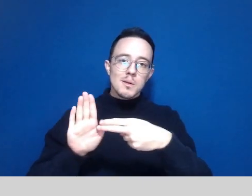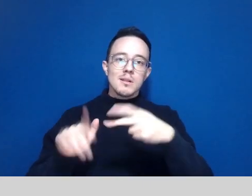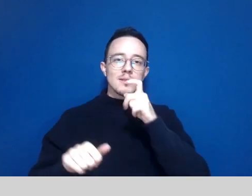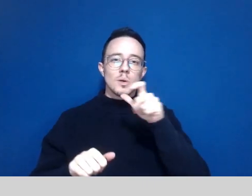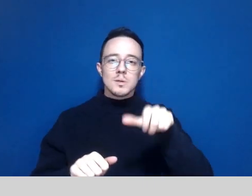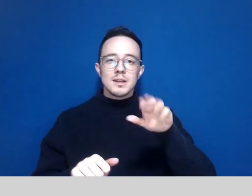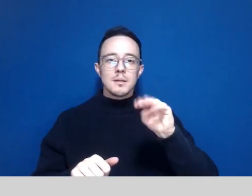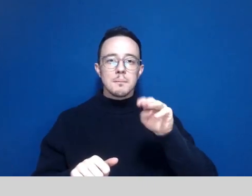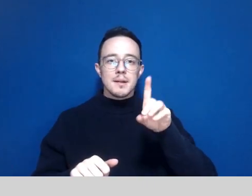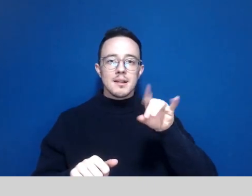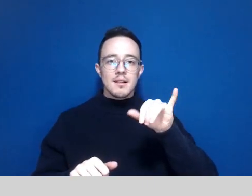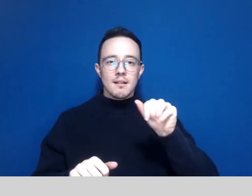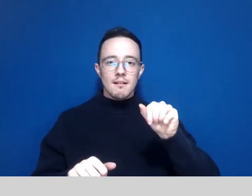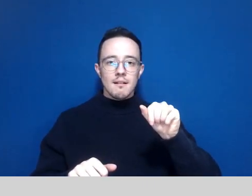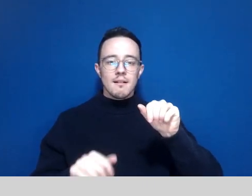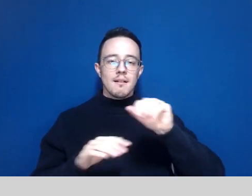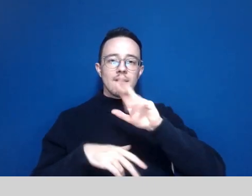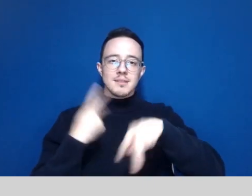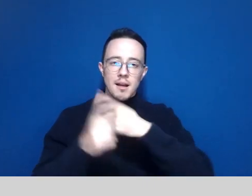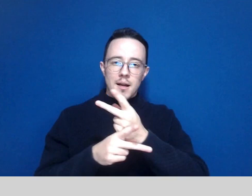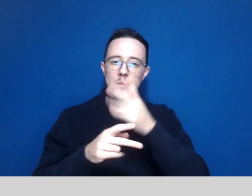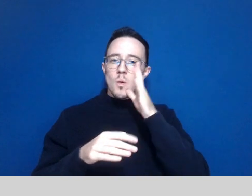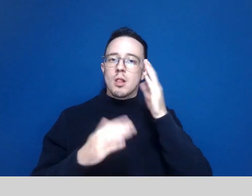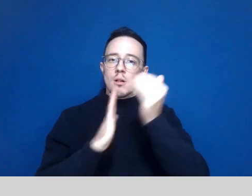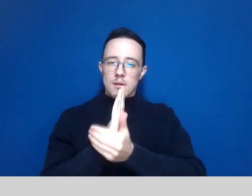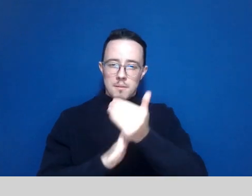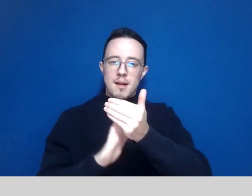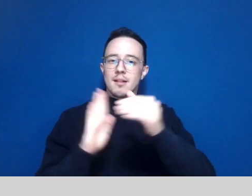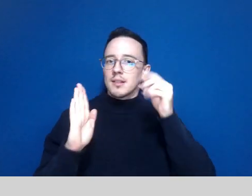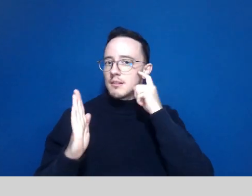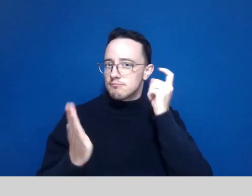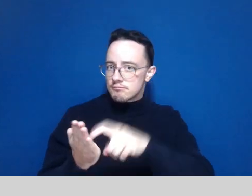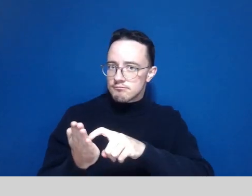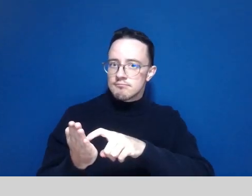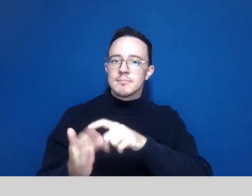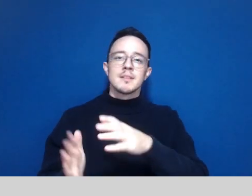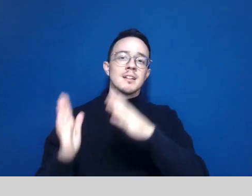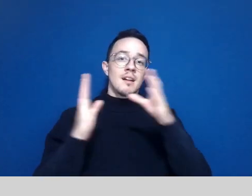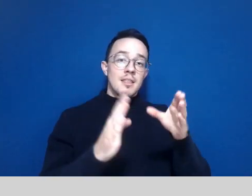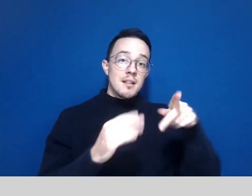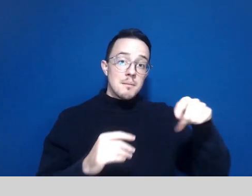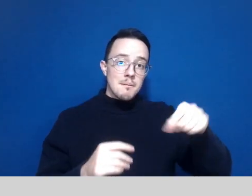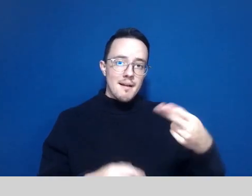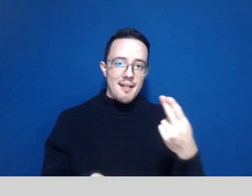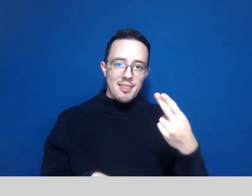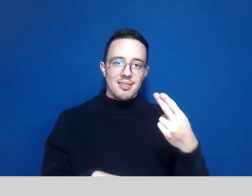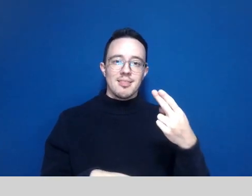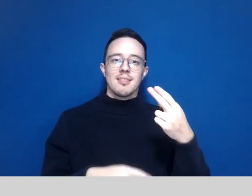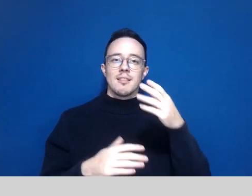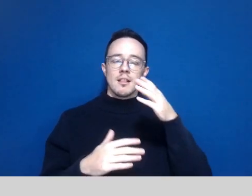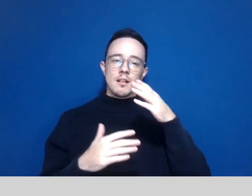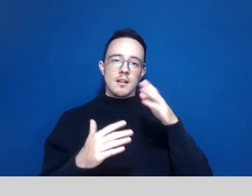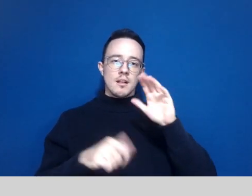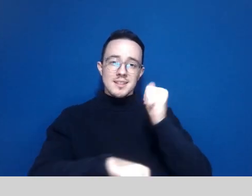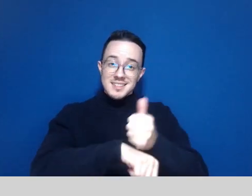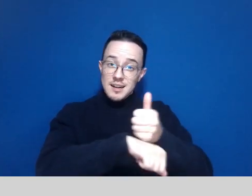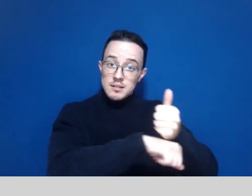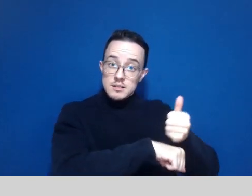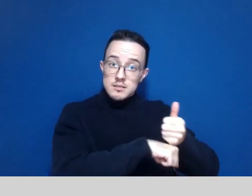You don't need the media format, it'll auto detect and then the path to your media file. The settings are optional.